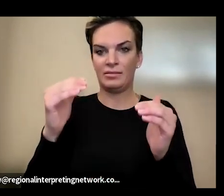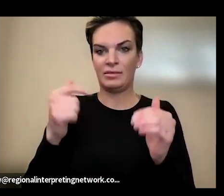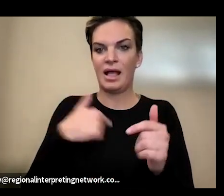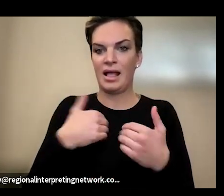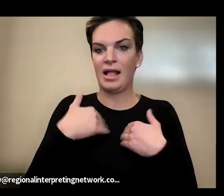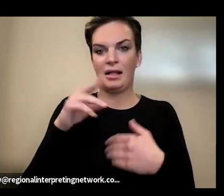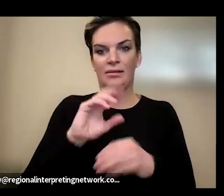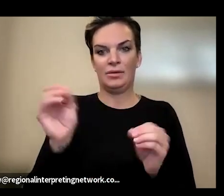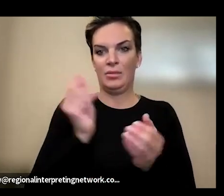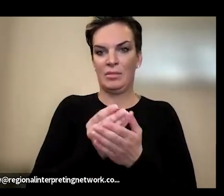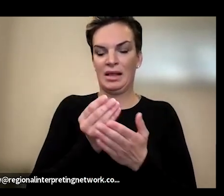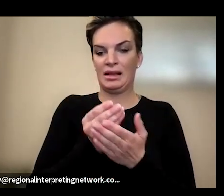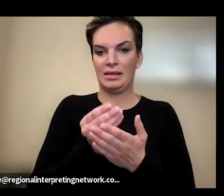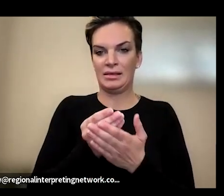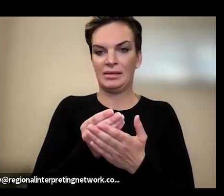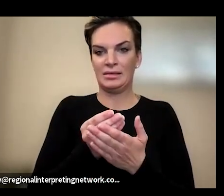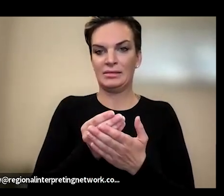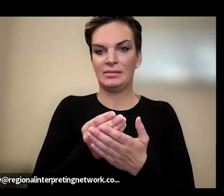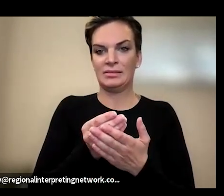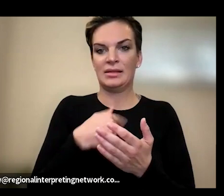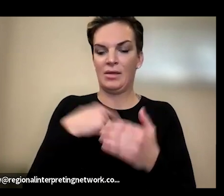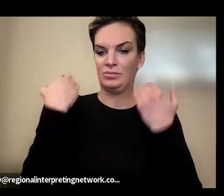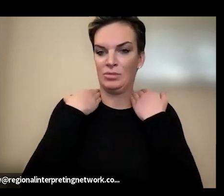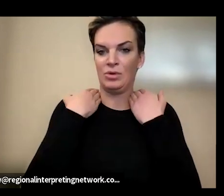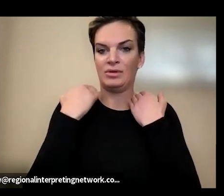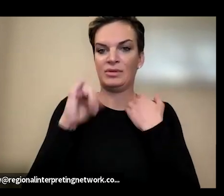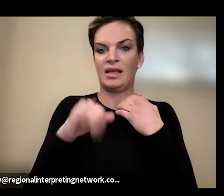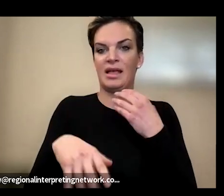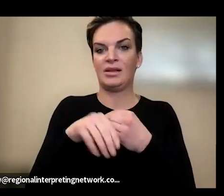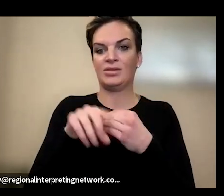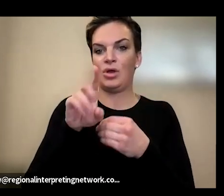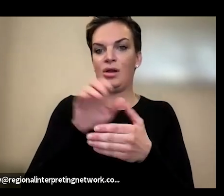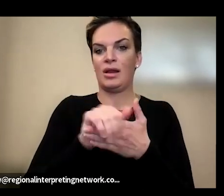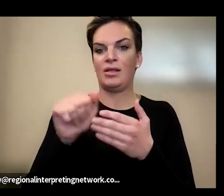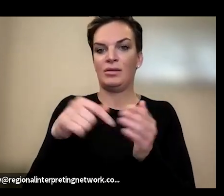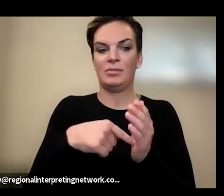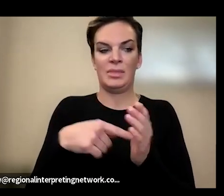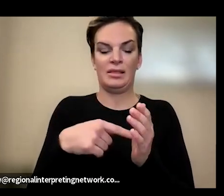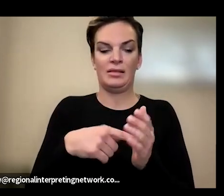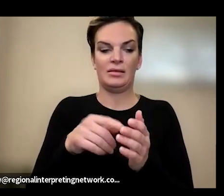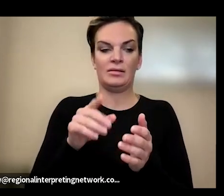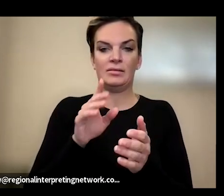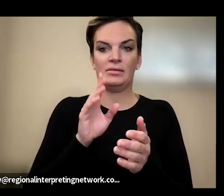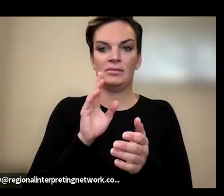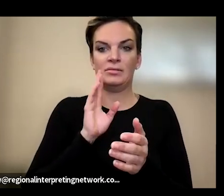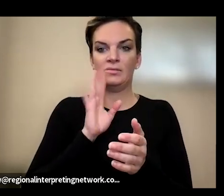point, and so, like, an extra $100 bill was really could tank my finances for the